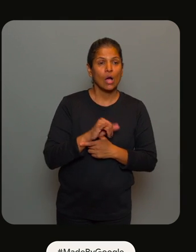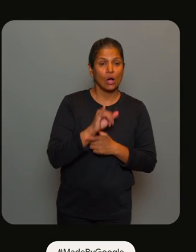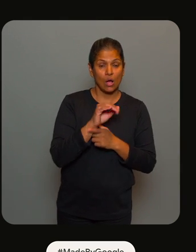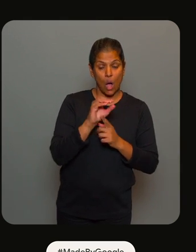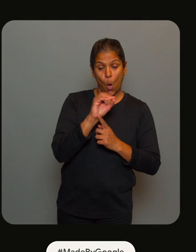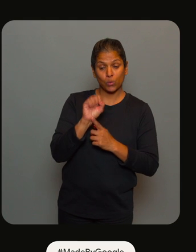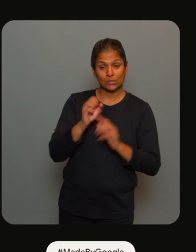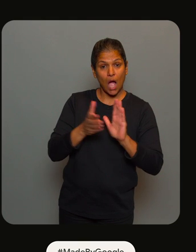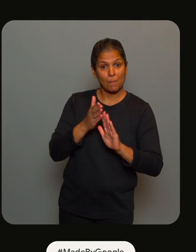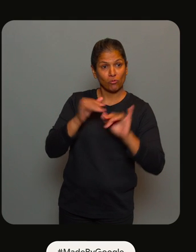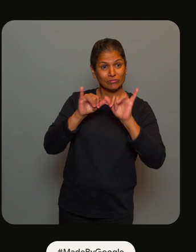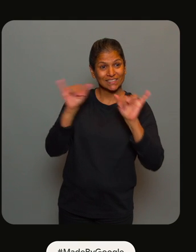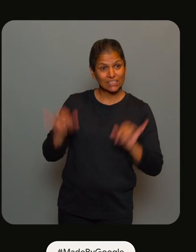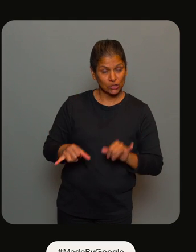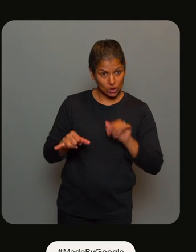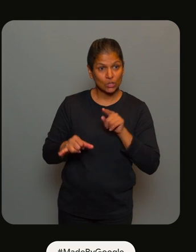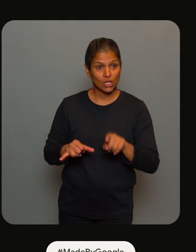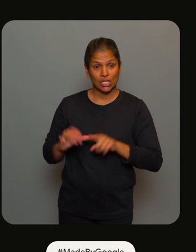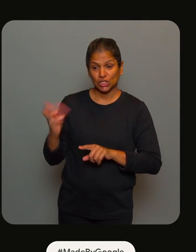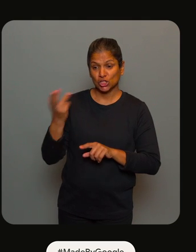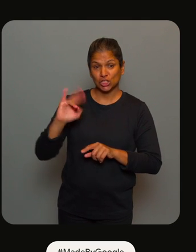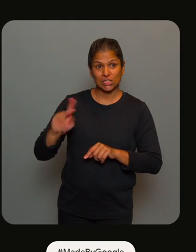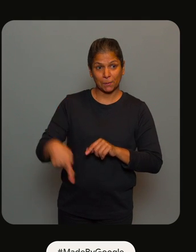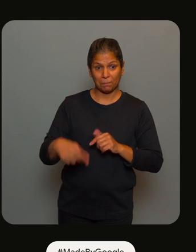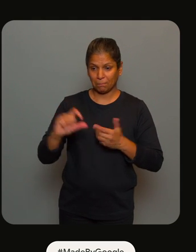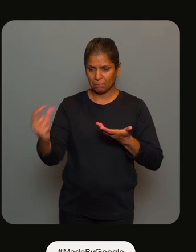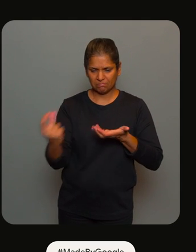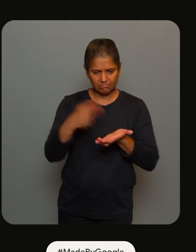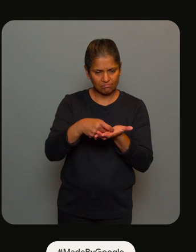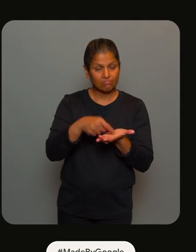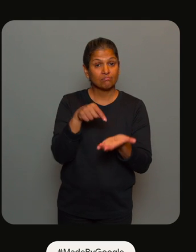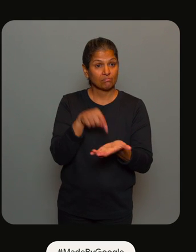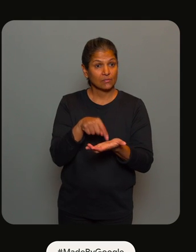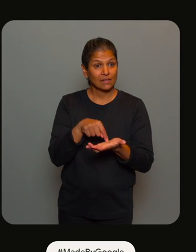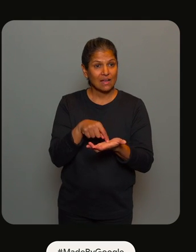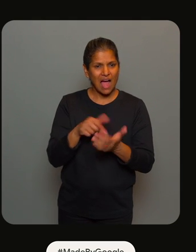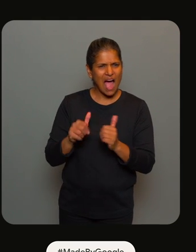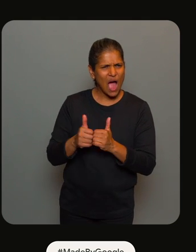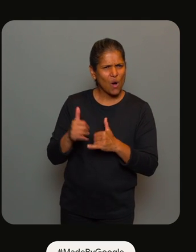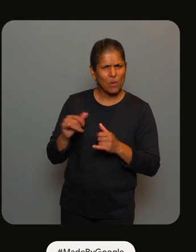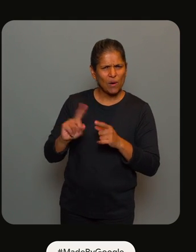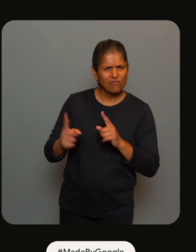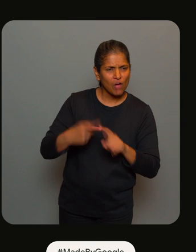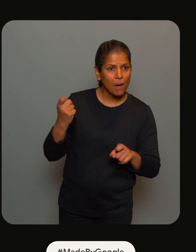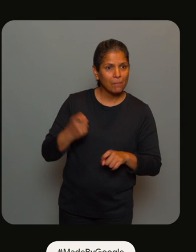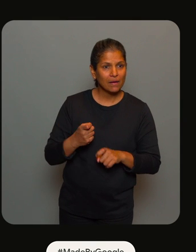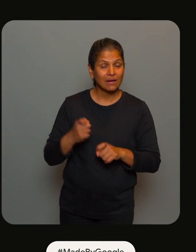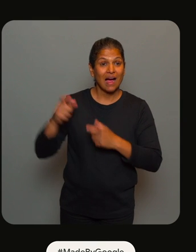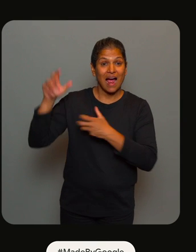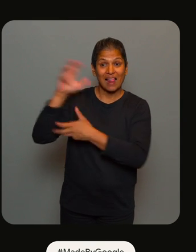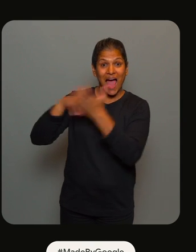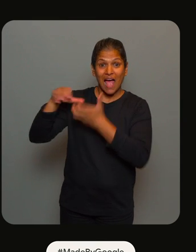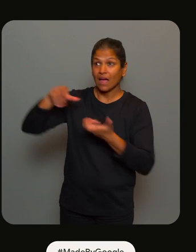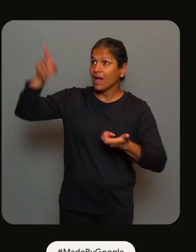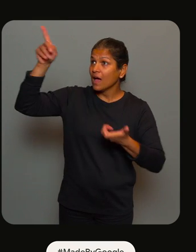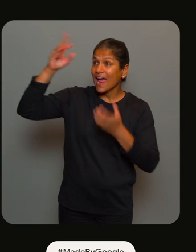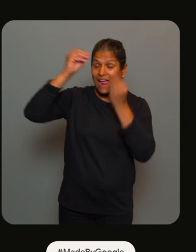chip. Titan M2 is derived from the same chip we use to protect Google Cloud data centers, and it’s now Common Criteria